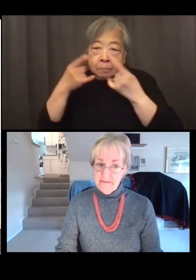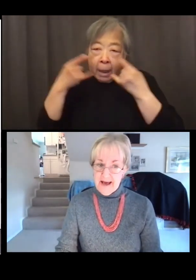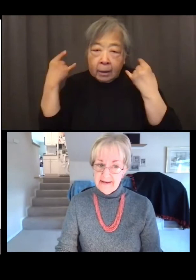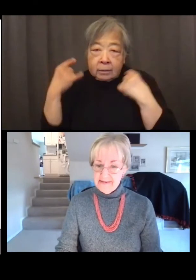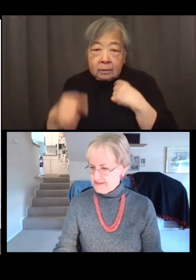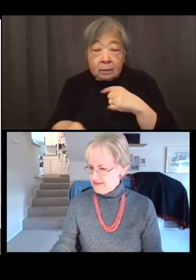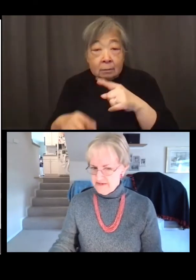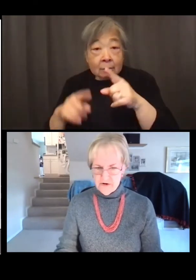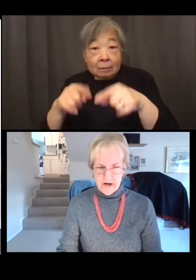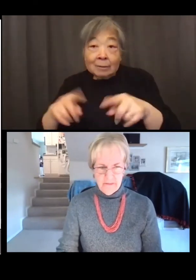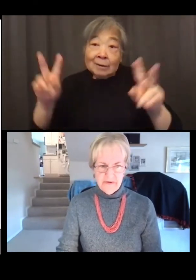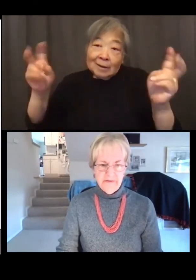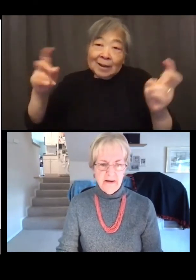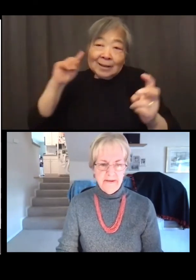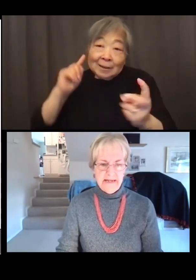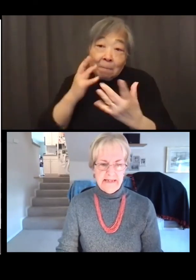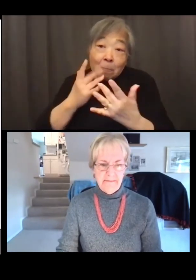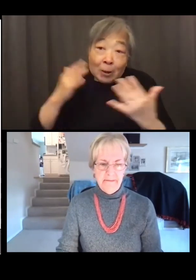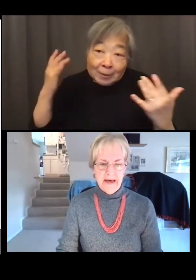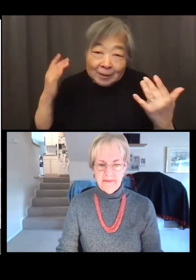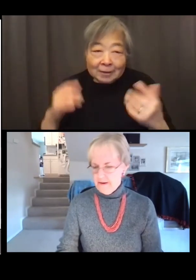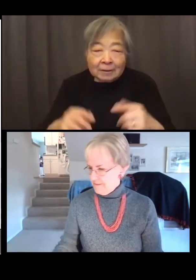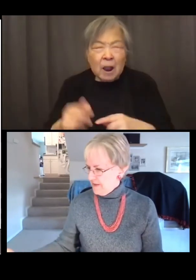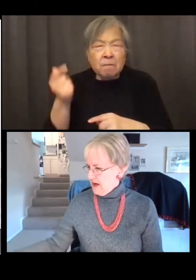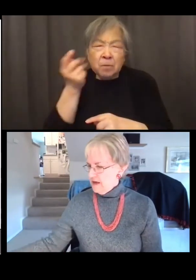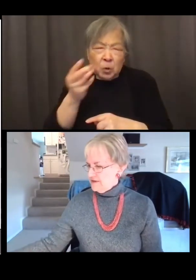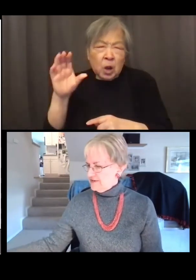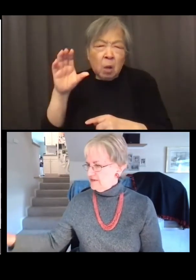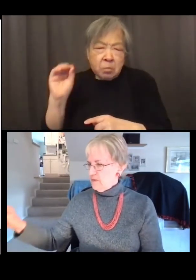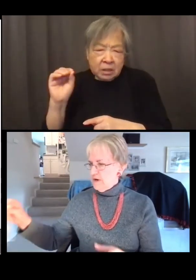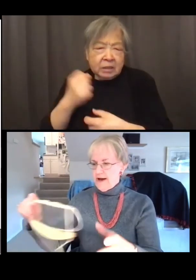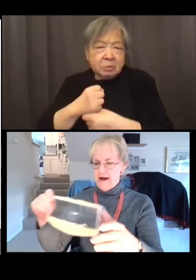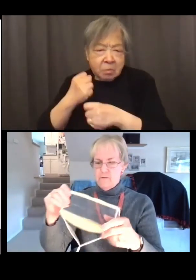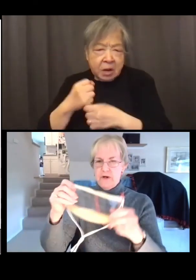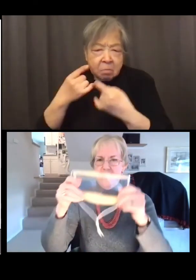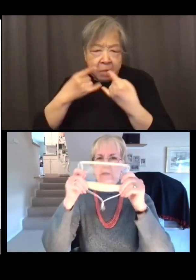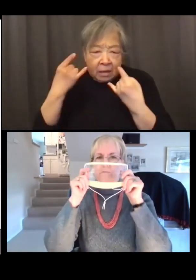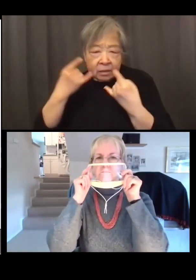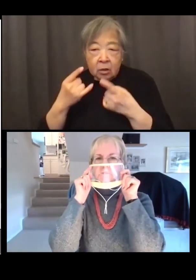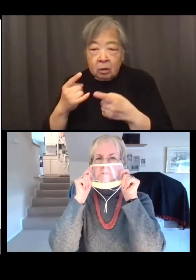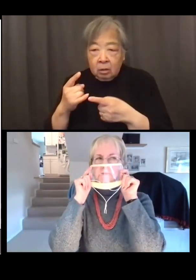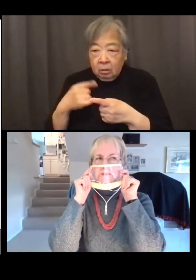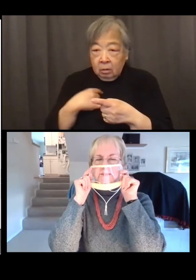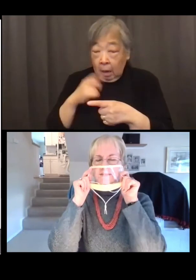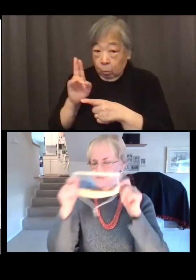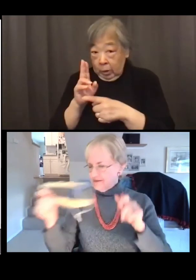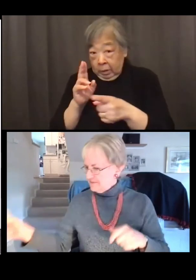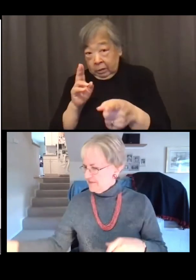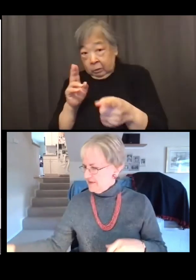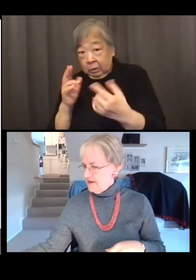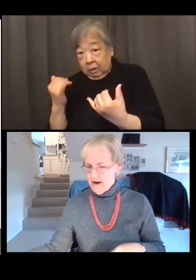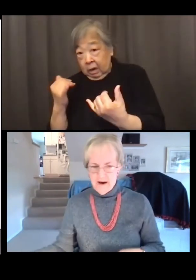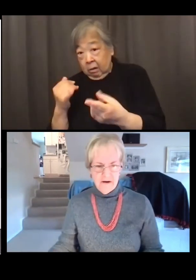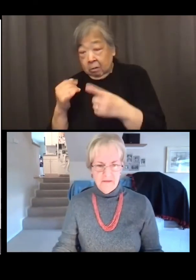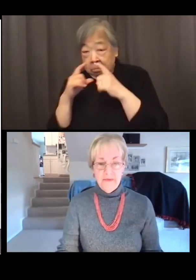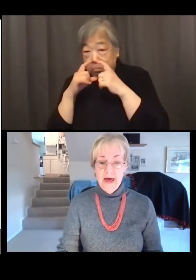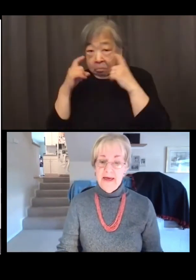masks these are a couple of companies that make them I have one here like this (indicating)